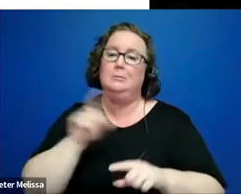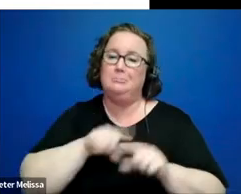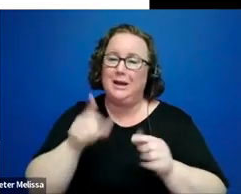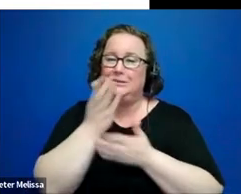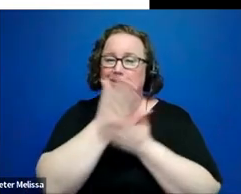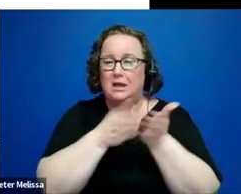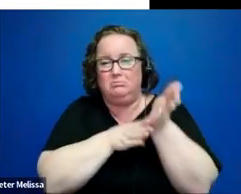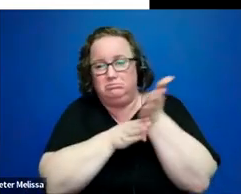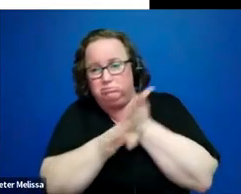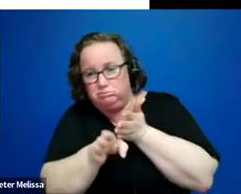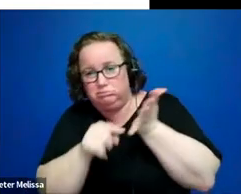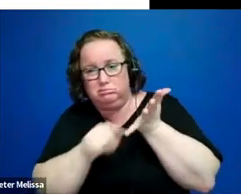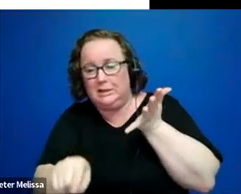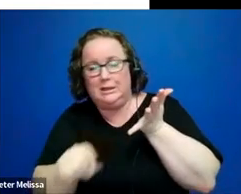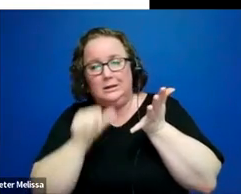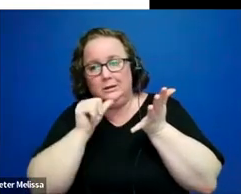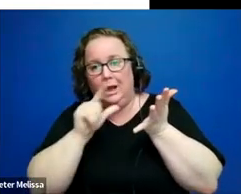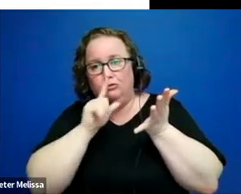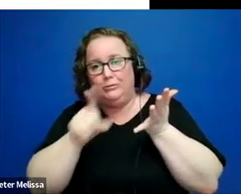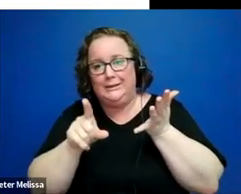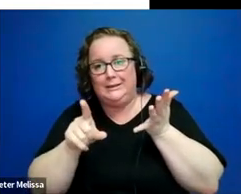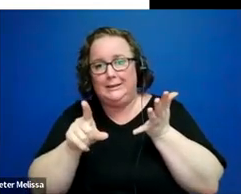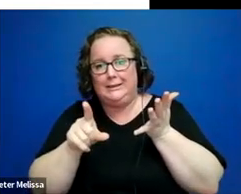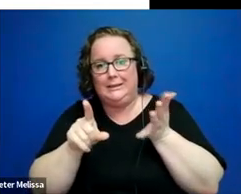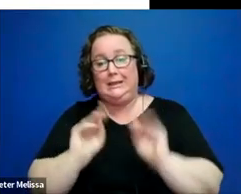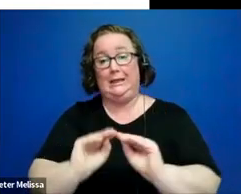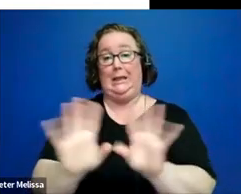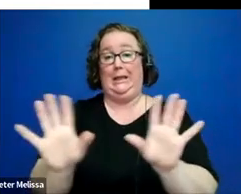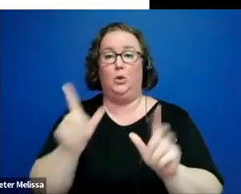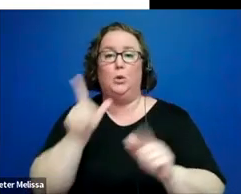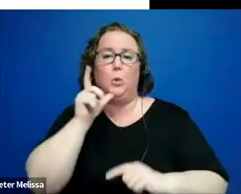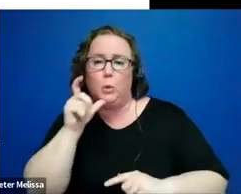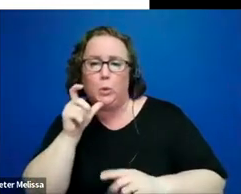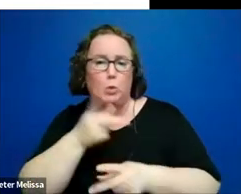not readily apparent who is doing the caretaking.